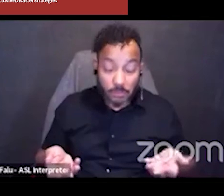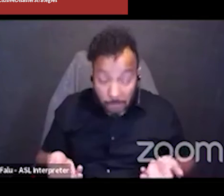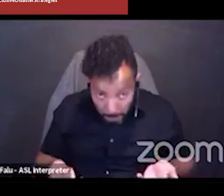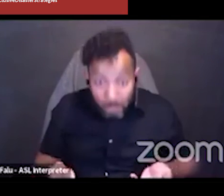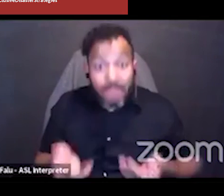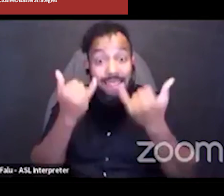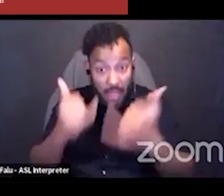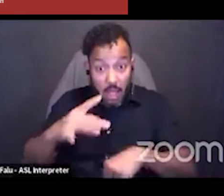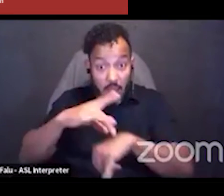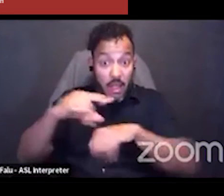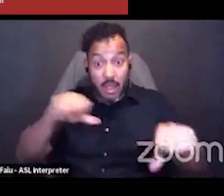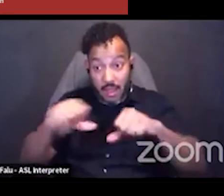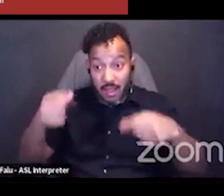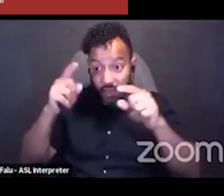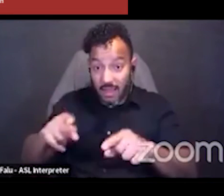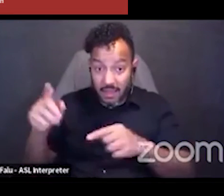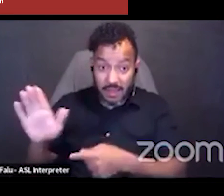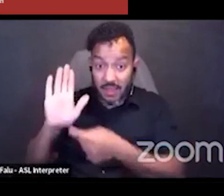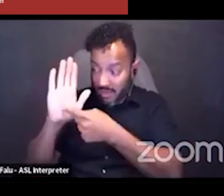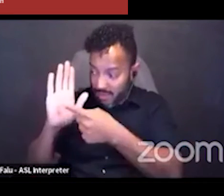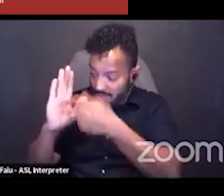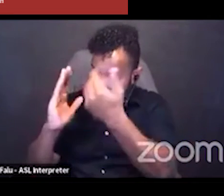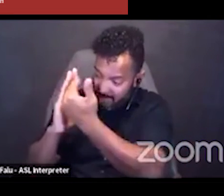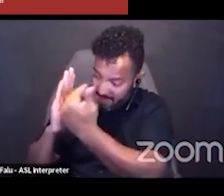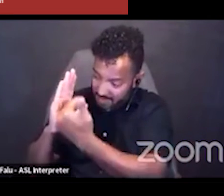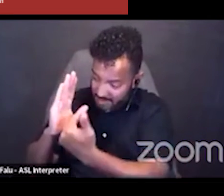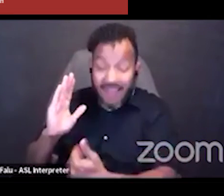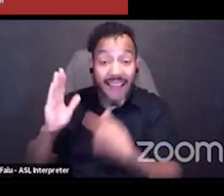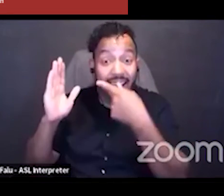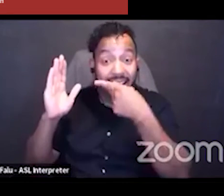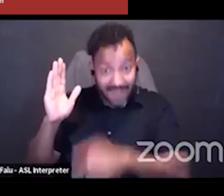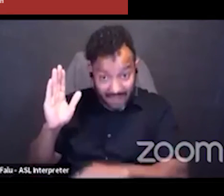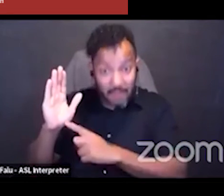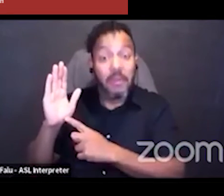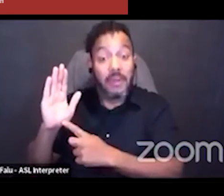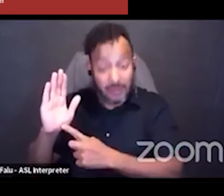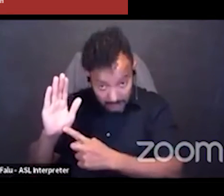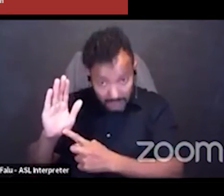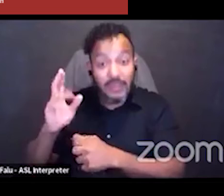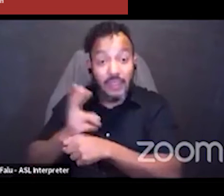I'm only smiling because I've had this experience in other cities.